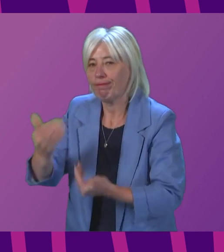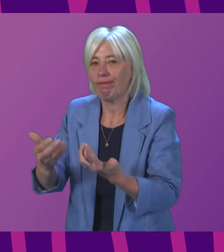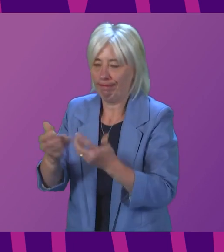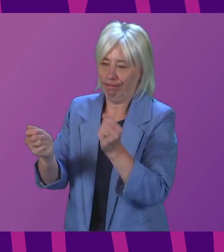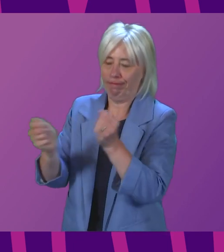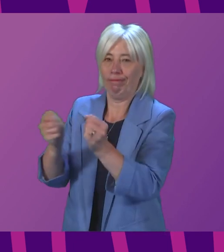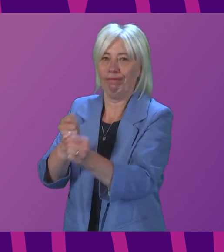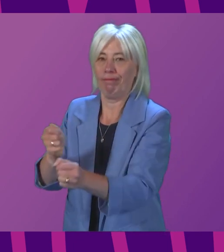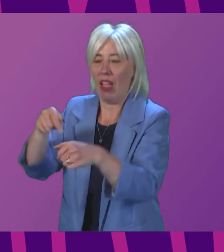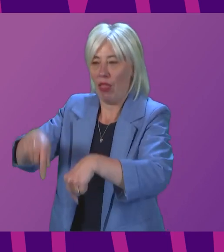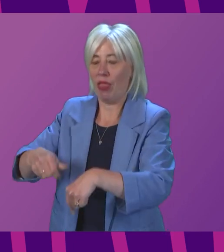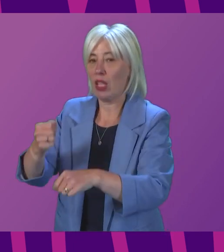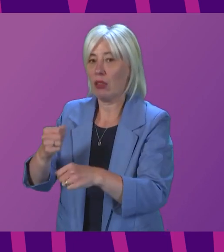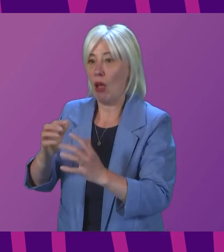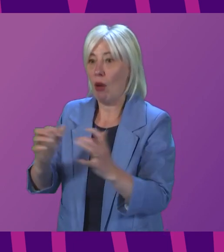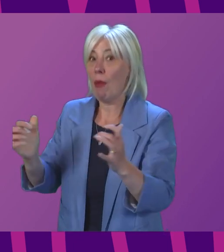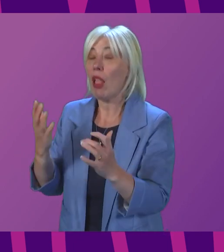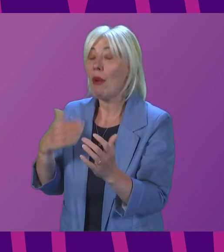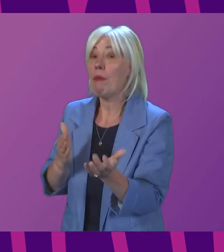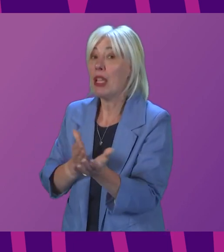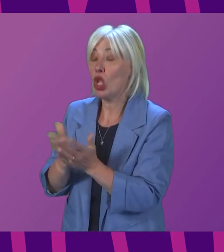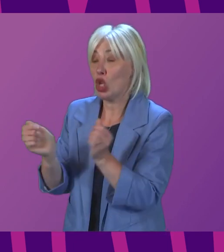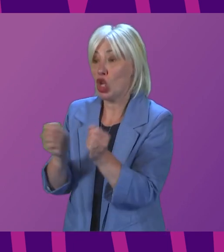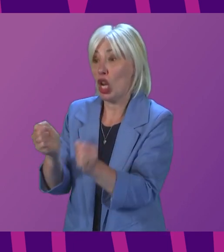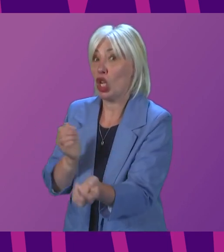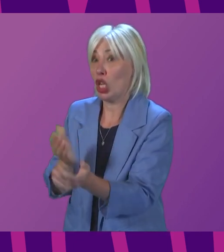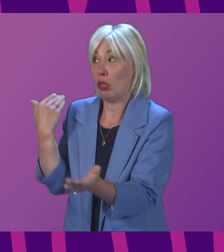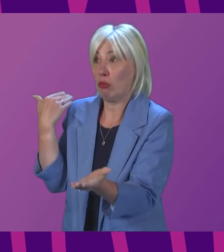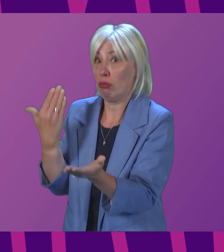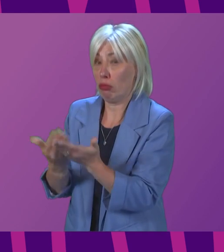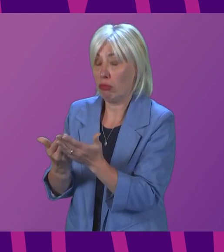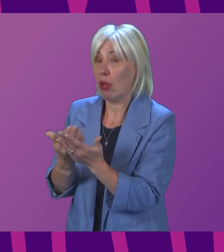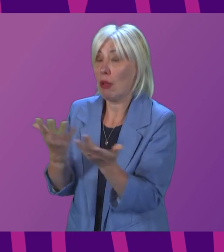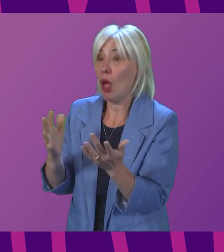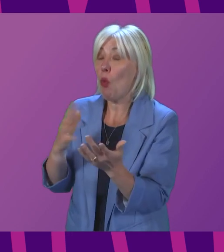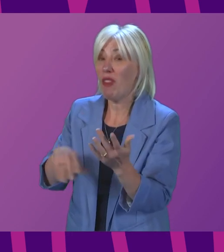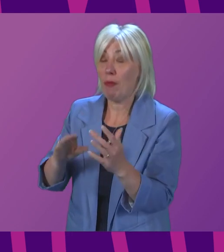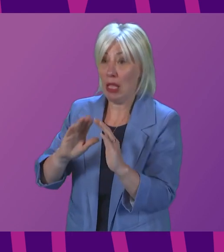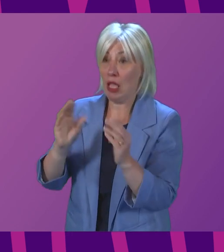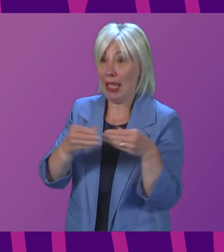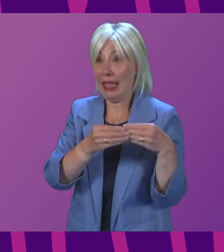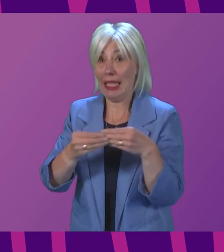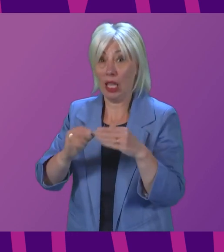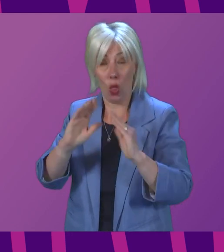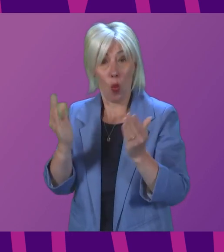The Parliament has made world-leading changes over many years and in many cases, because